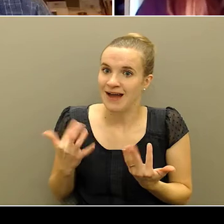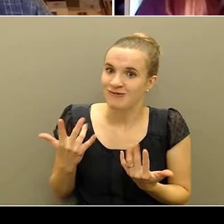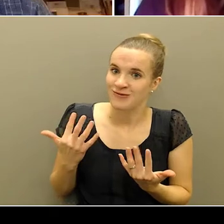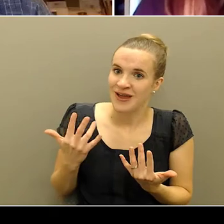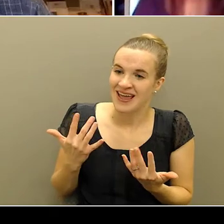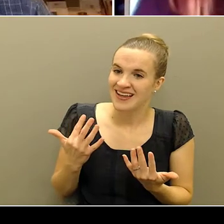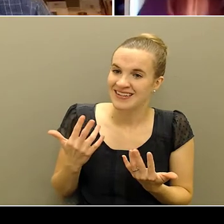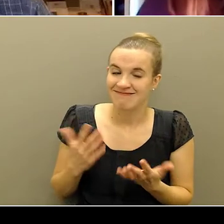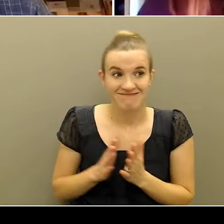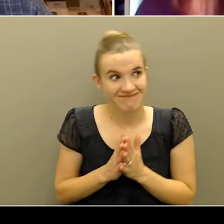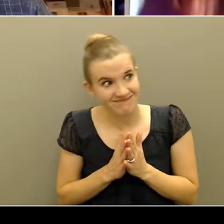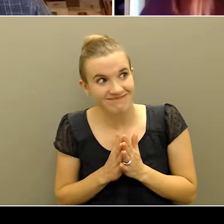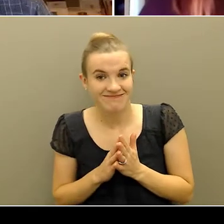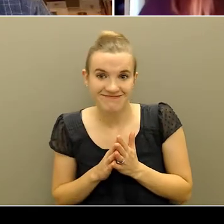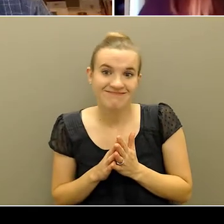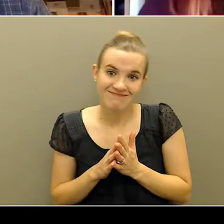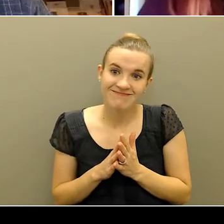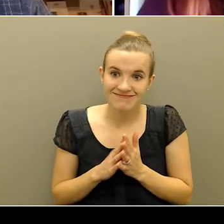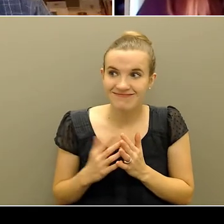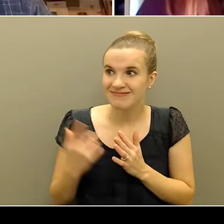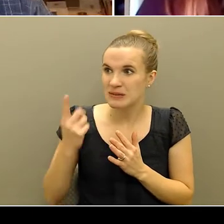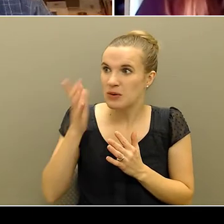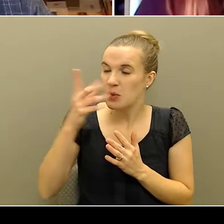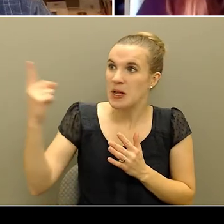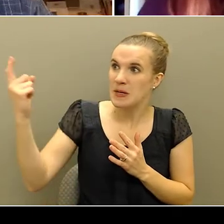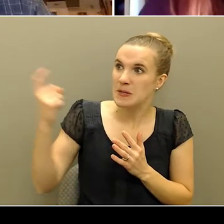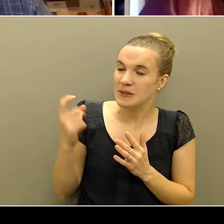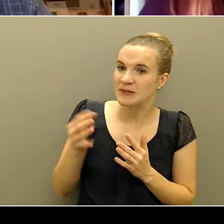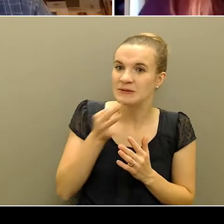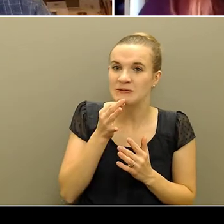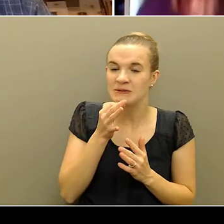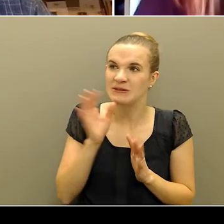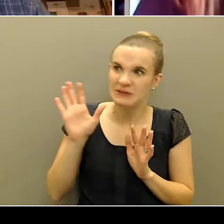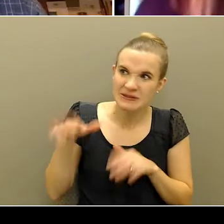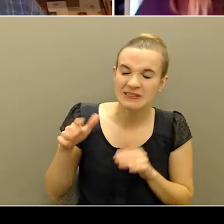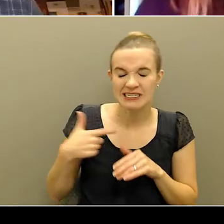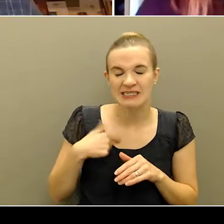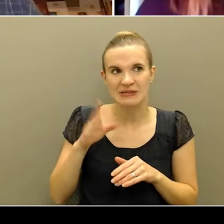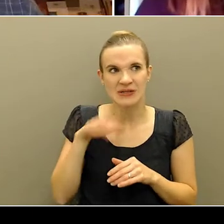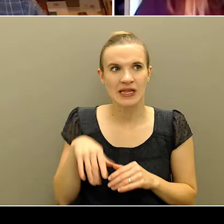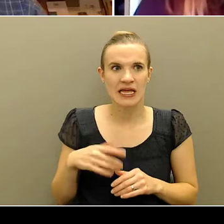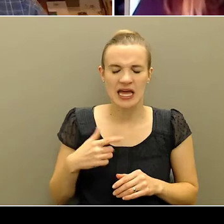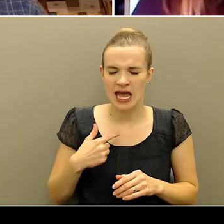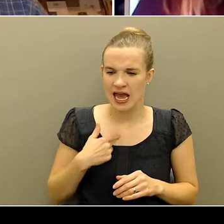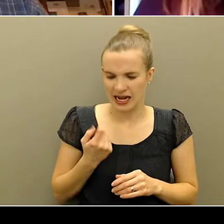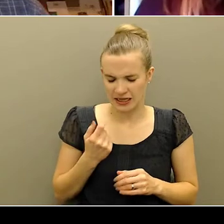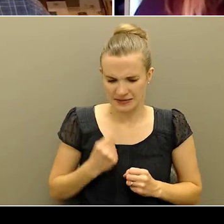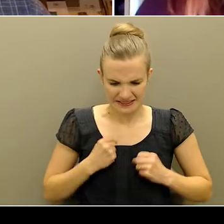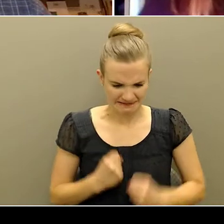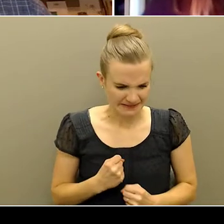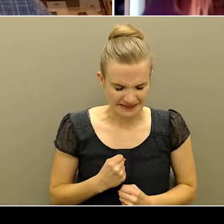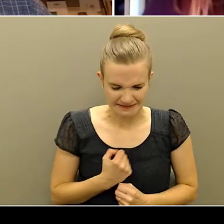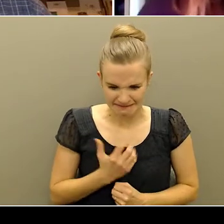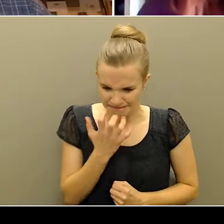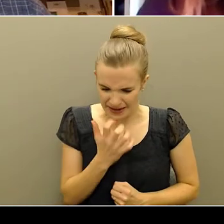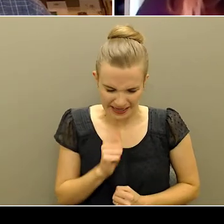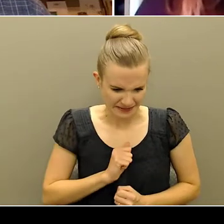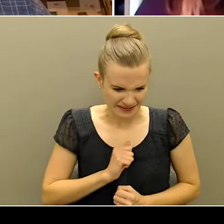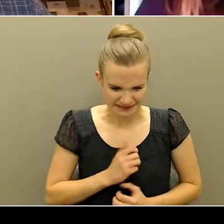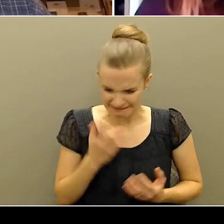myself but there's no there's no point in getting mad at yourself so I just kind of you know. Take a deep breath, you know, do some stretching, take my